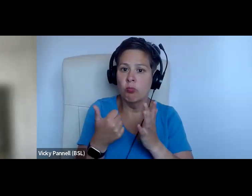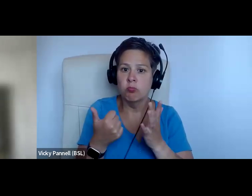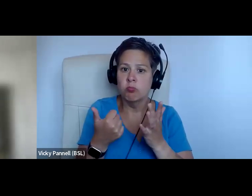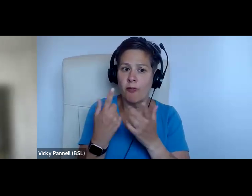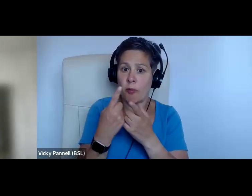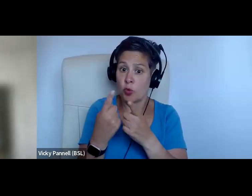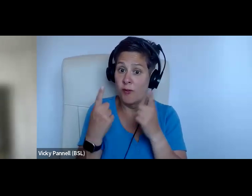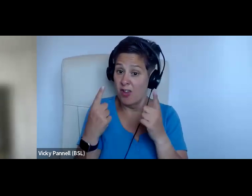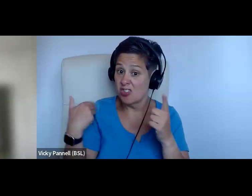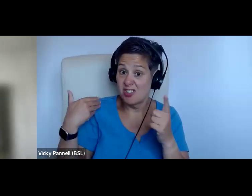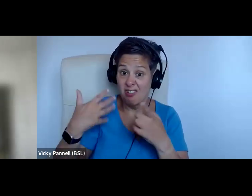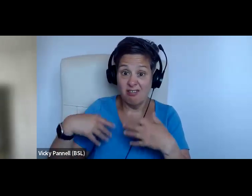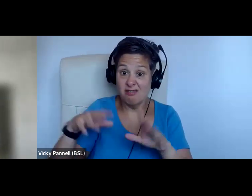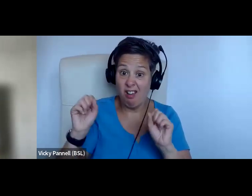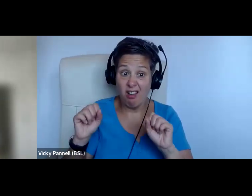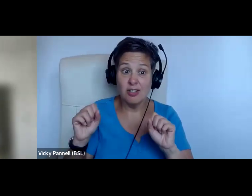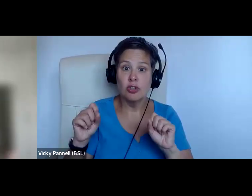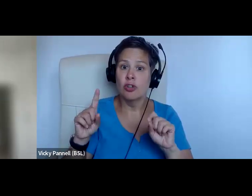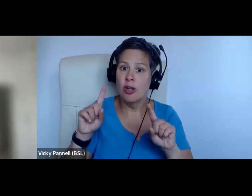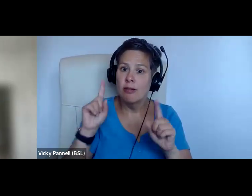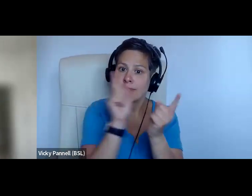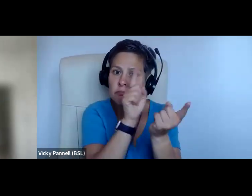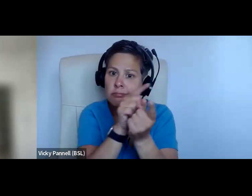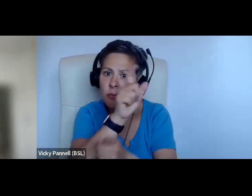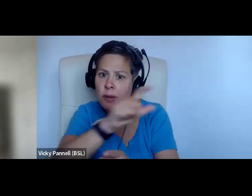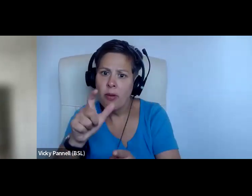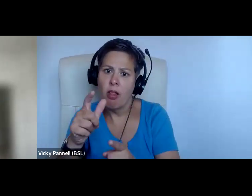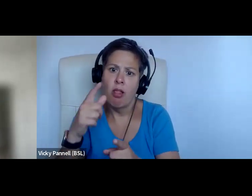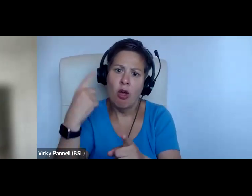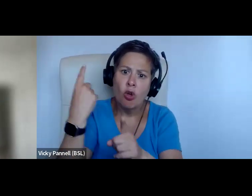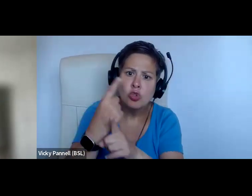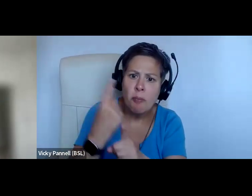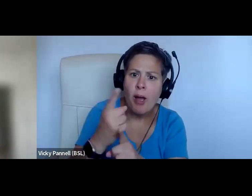the person I was when I was going to student bars, telling people about this pirate learning campaign we were